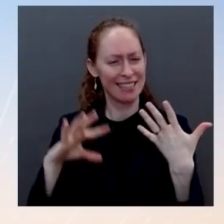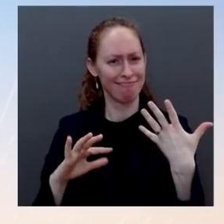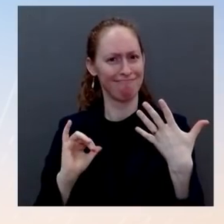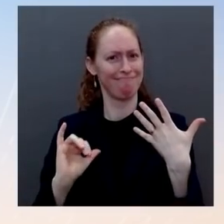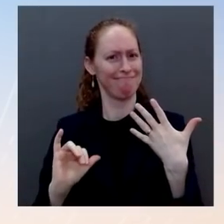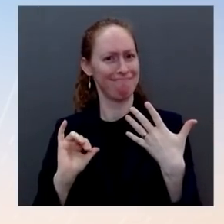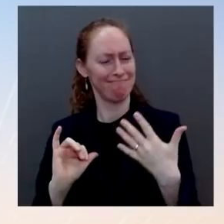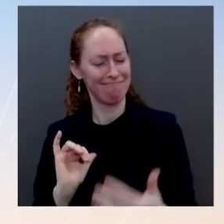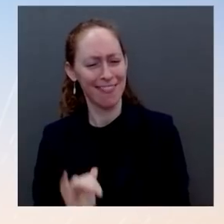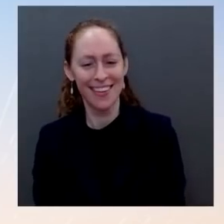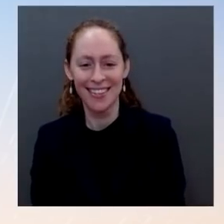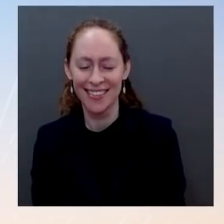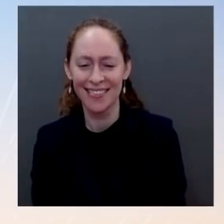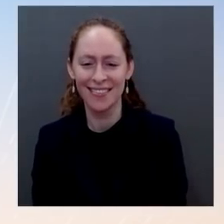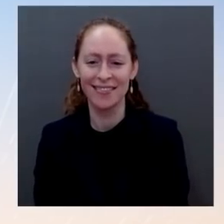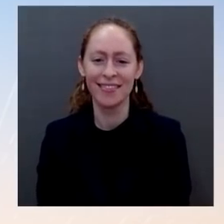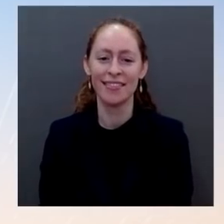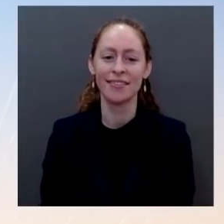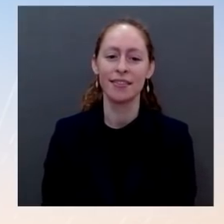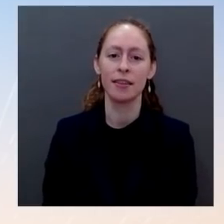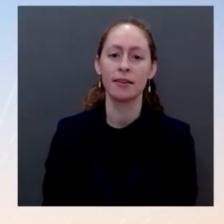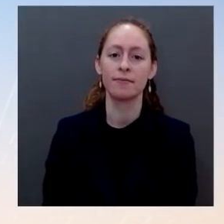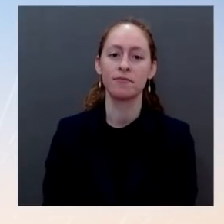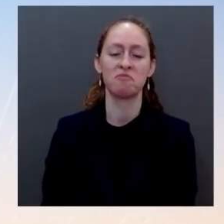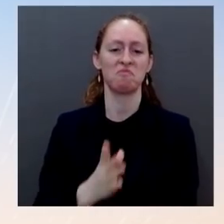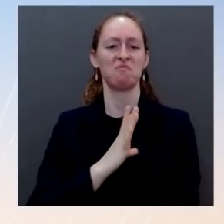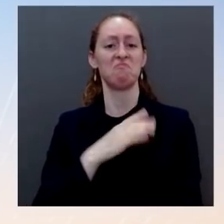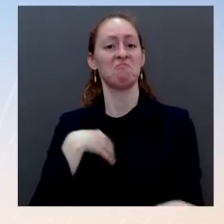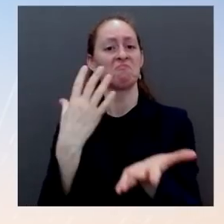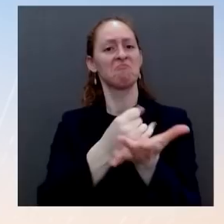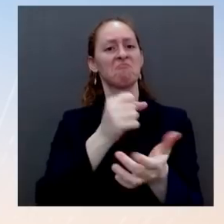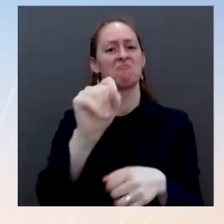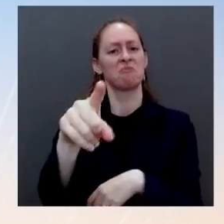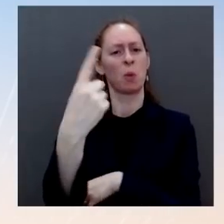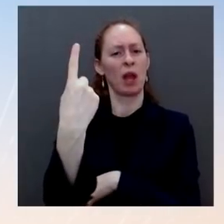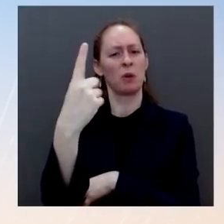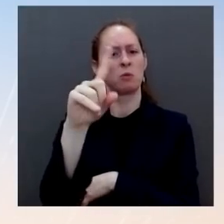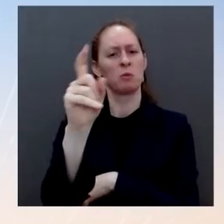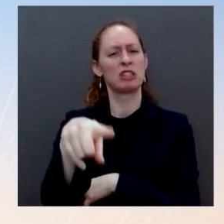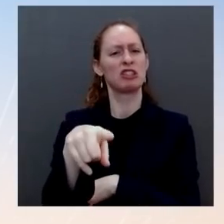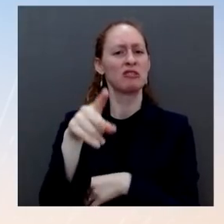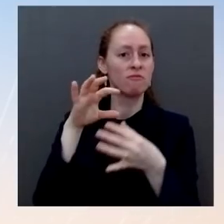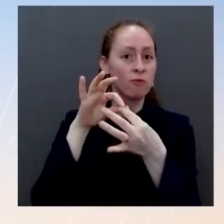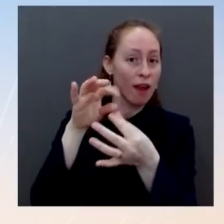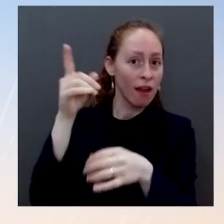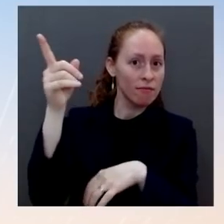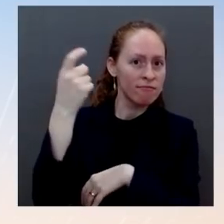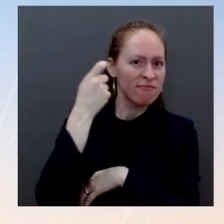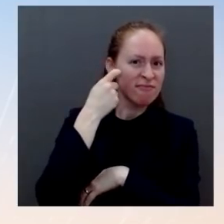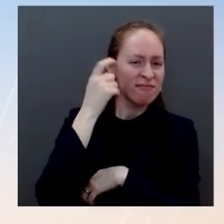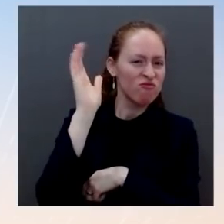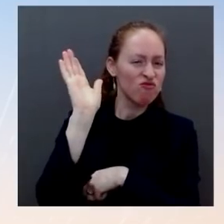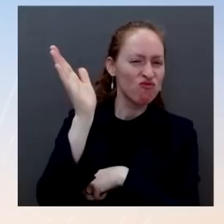and then two other topics I wanted to get to. But often when we ask President Biden about Donald Trump, he will tell us,